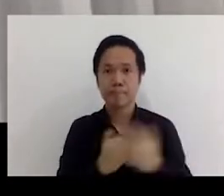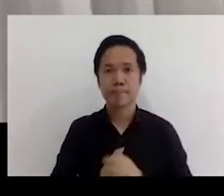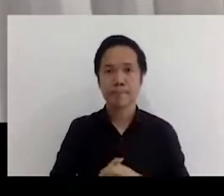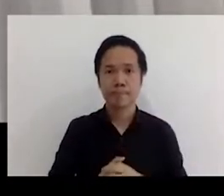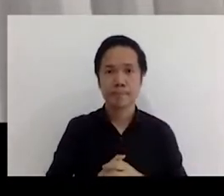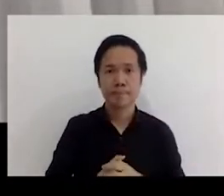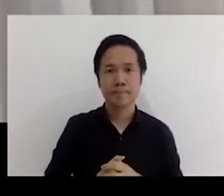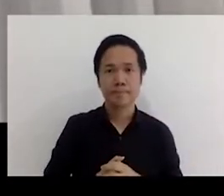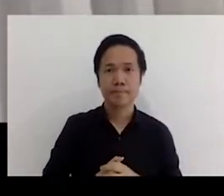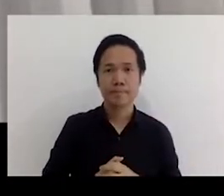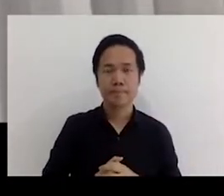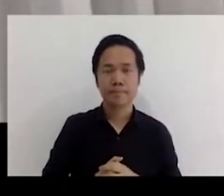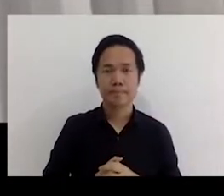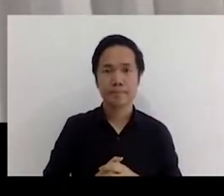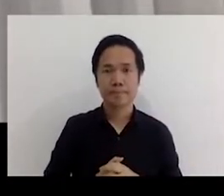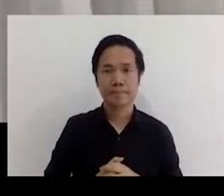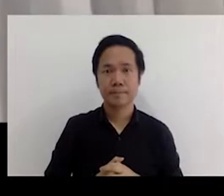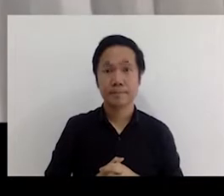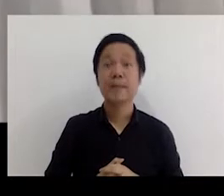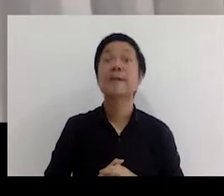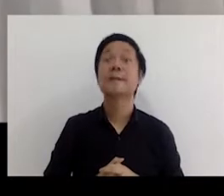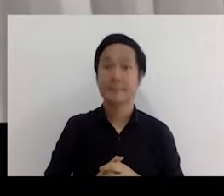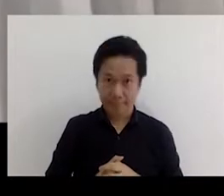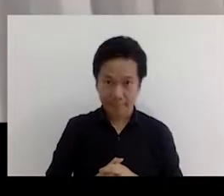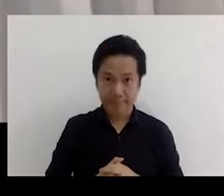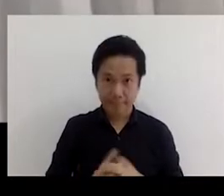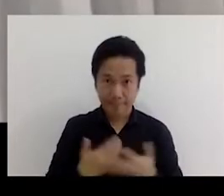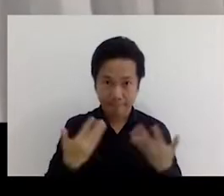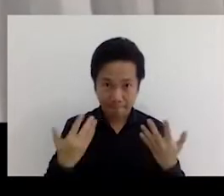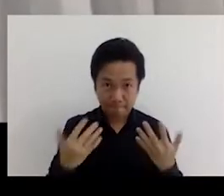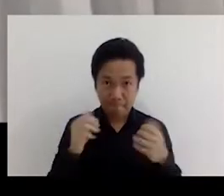when the pandemic will finish,